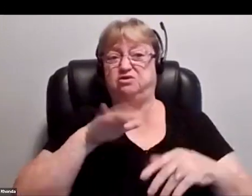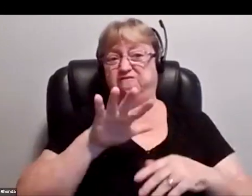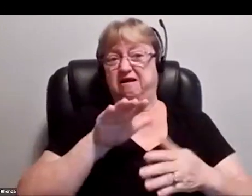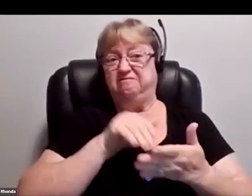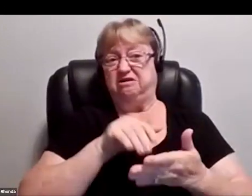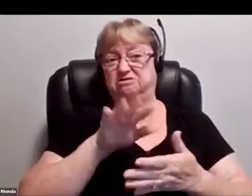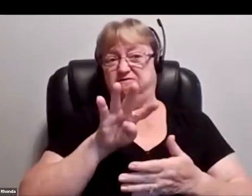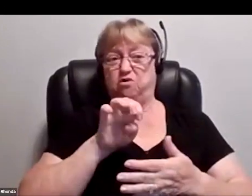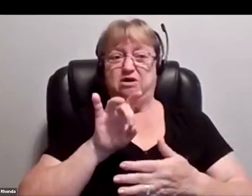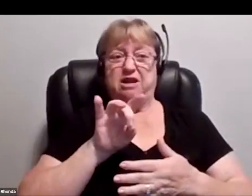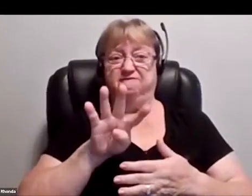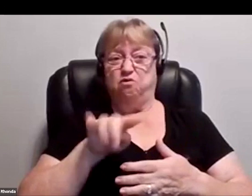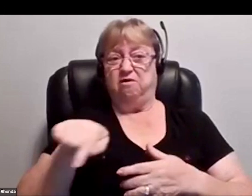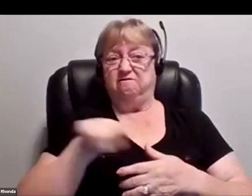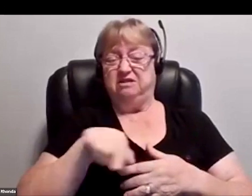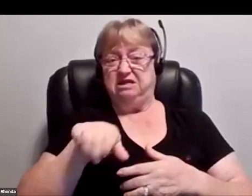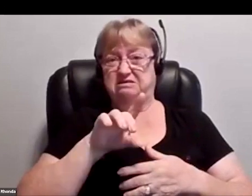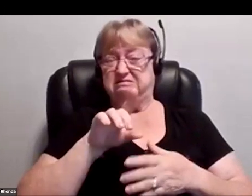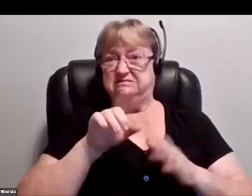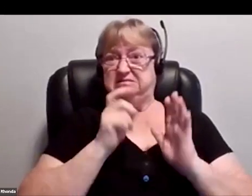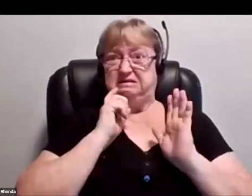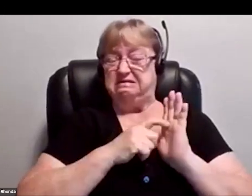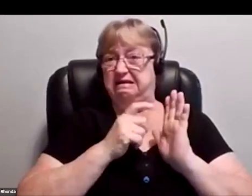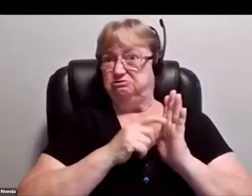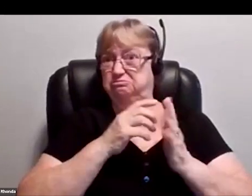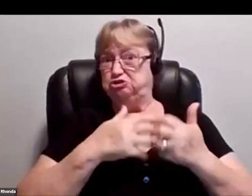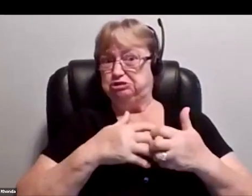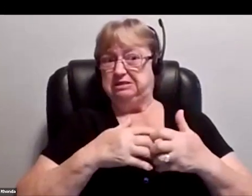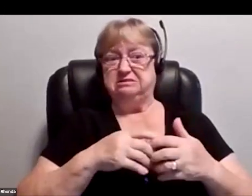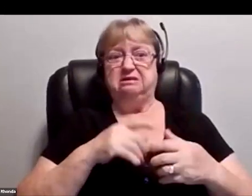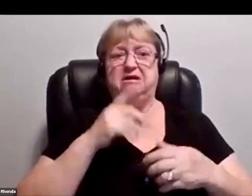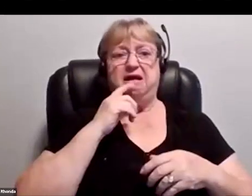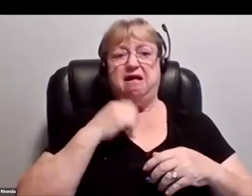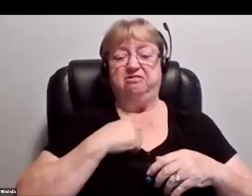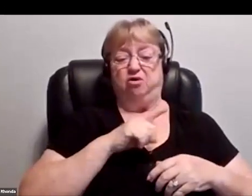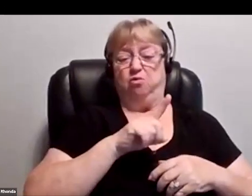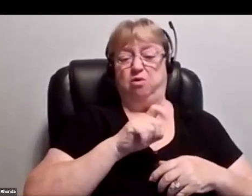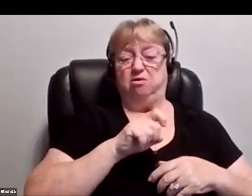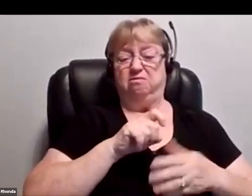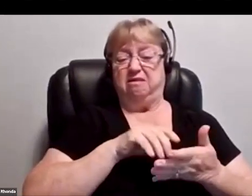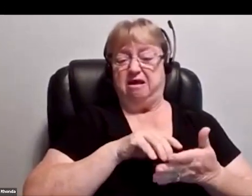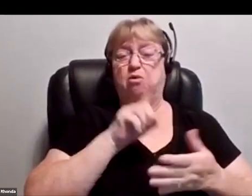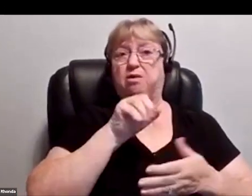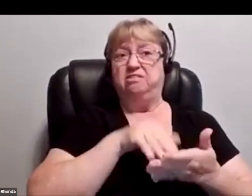and they sit anywhere from 1,450 meters below us in the ice to 2,450 meters.